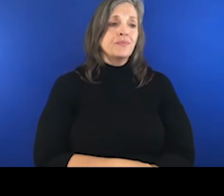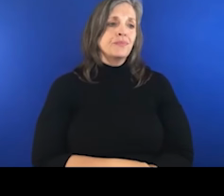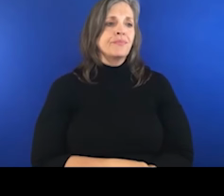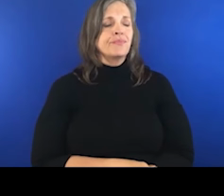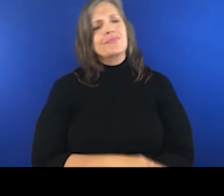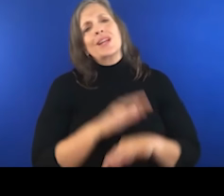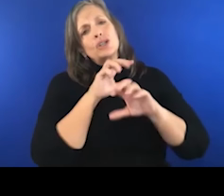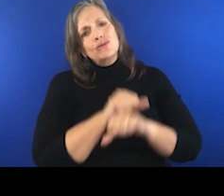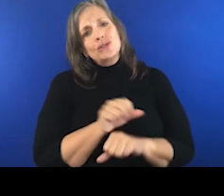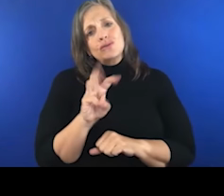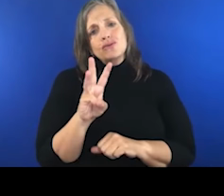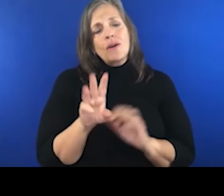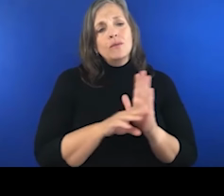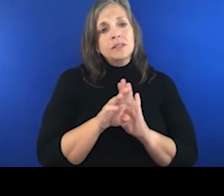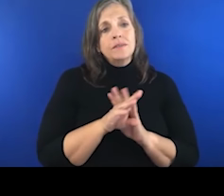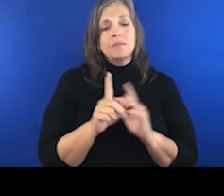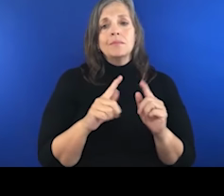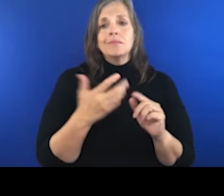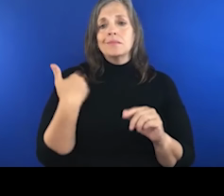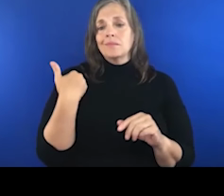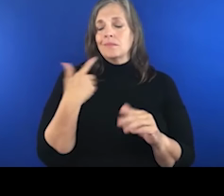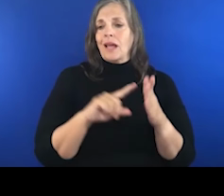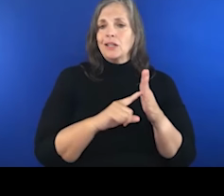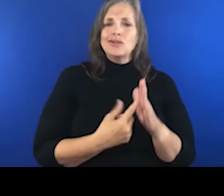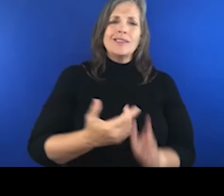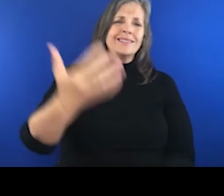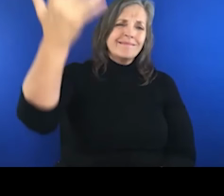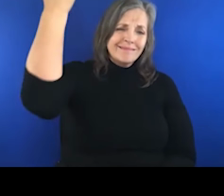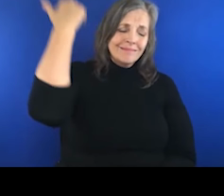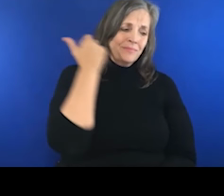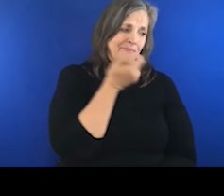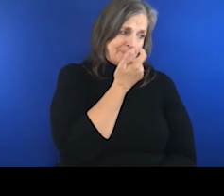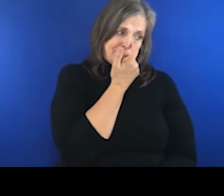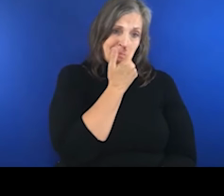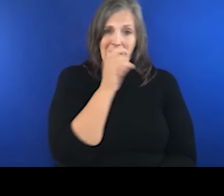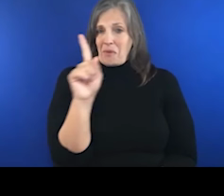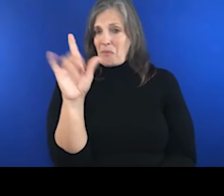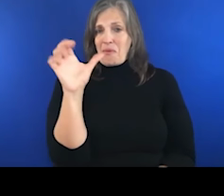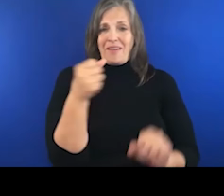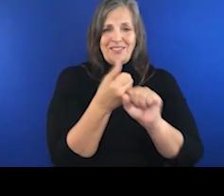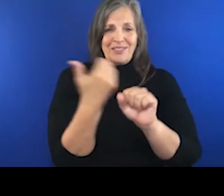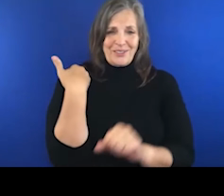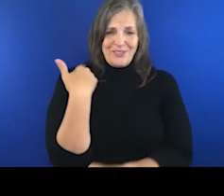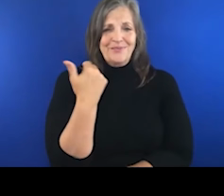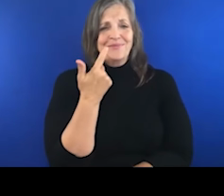software development when i started way back like a hundred years ago I would always I was always